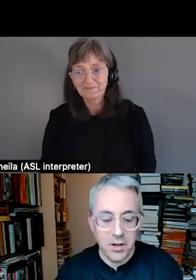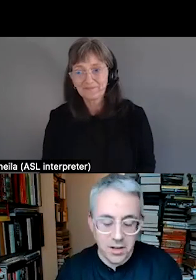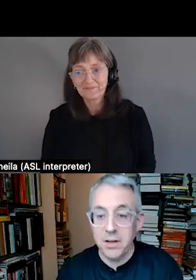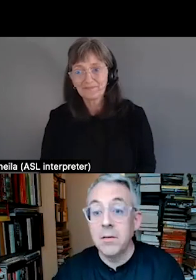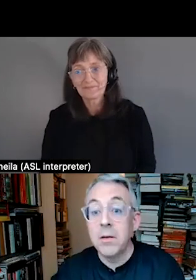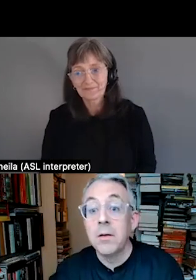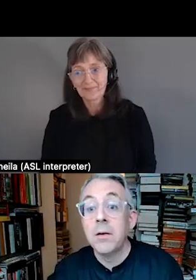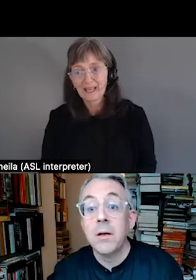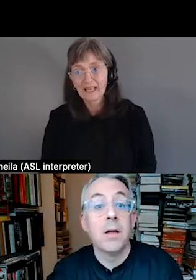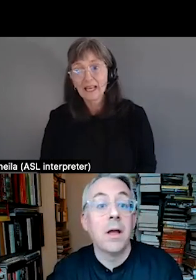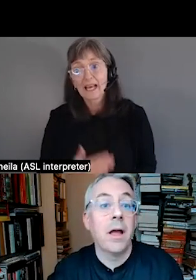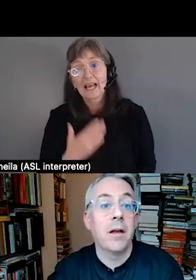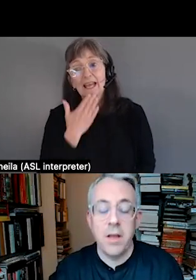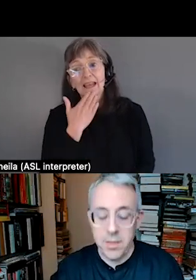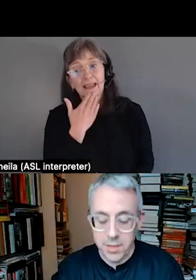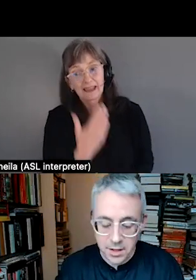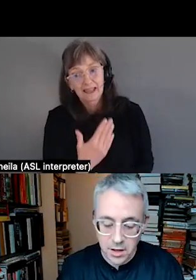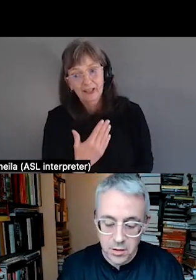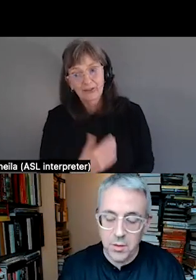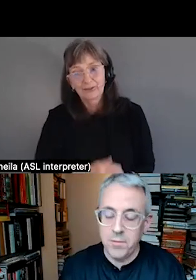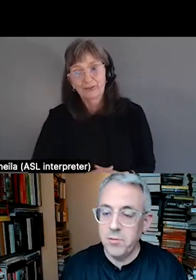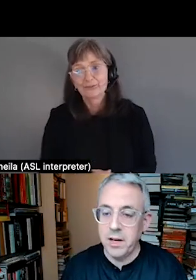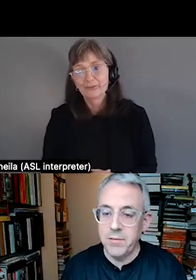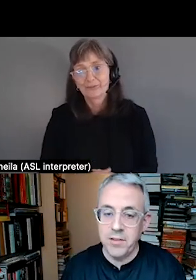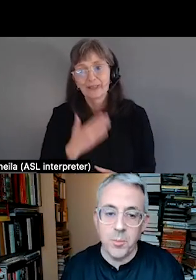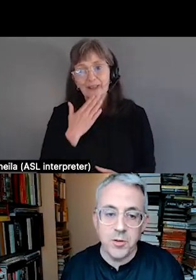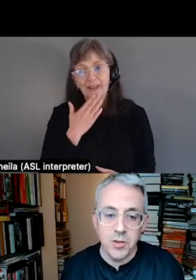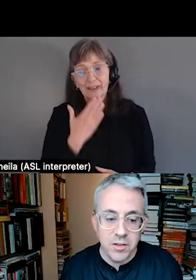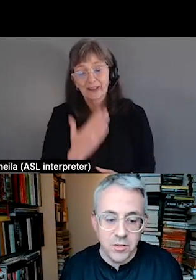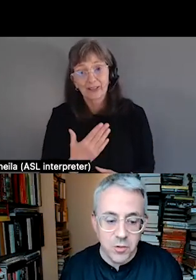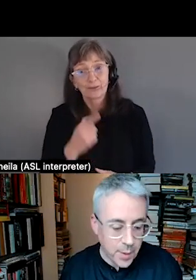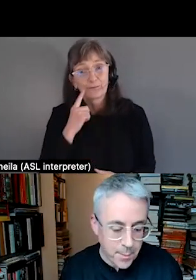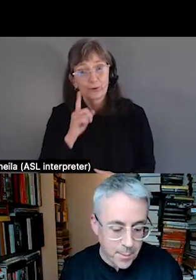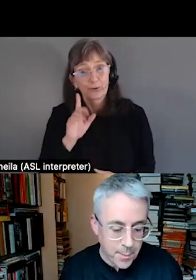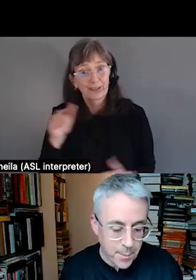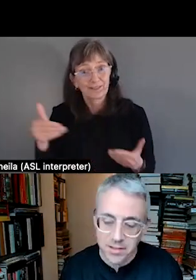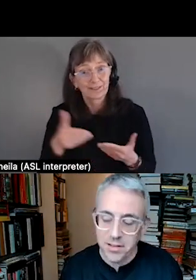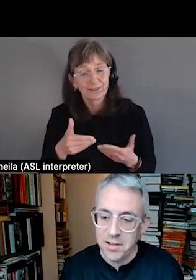introduction and thank you really for this opportunity to talk about metadata,